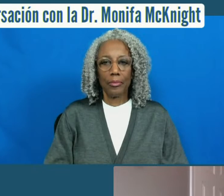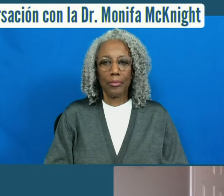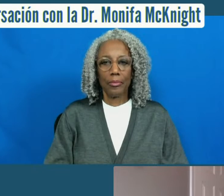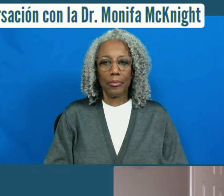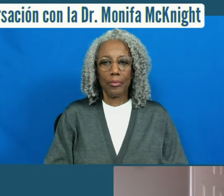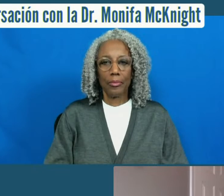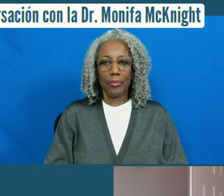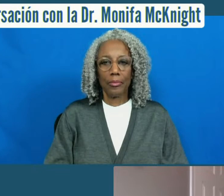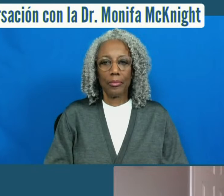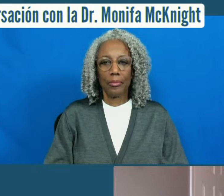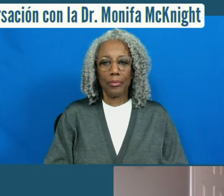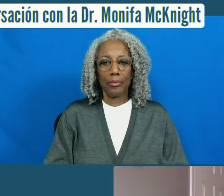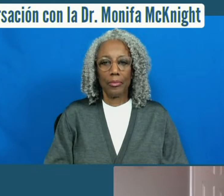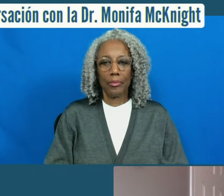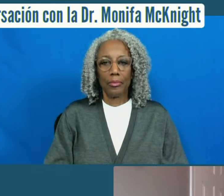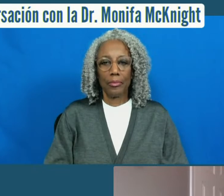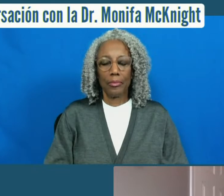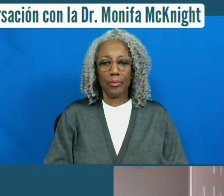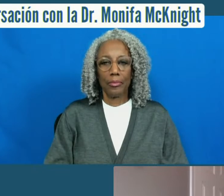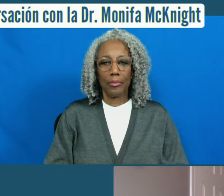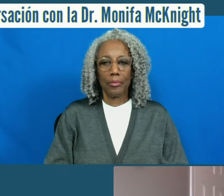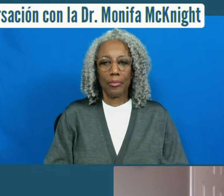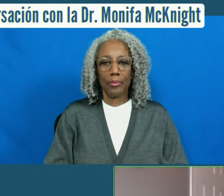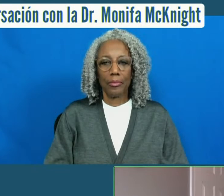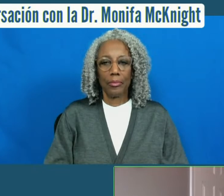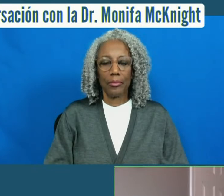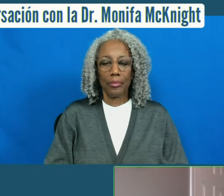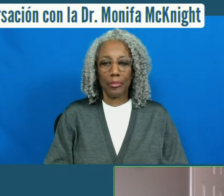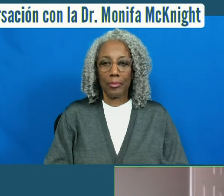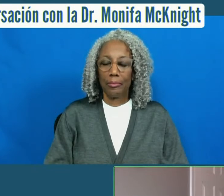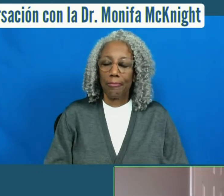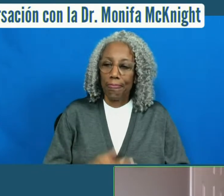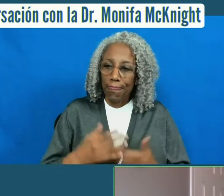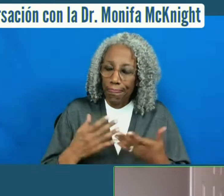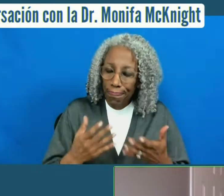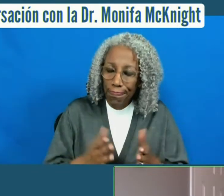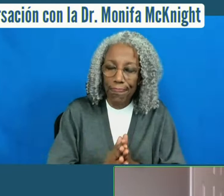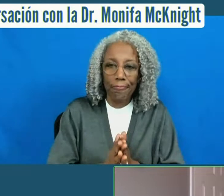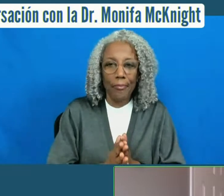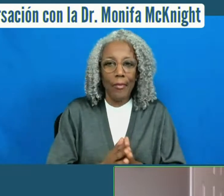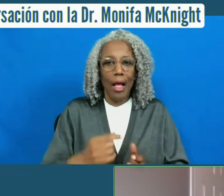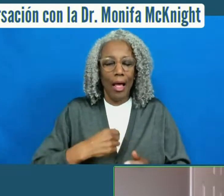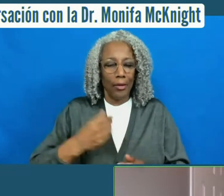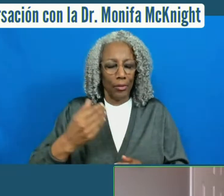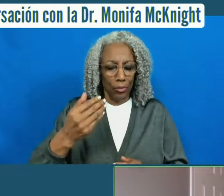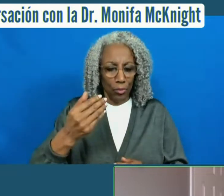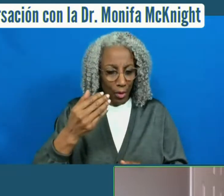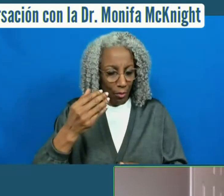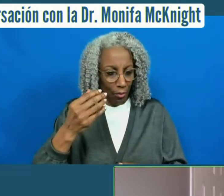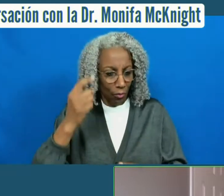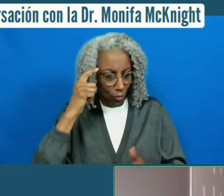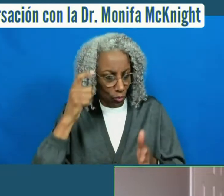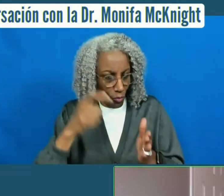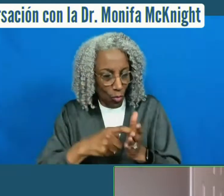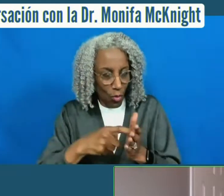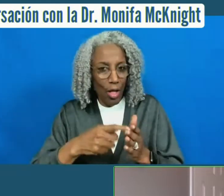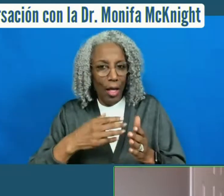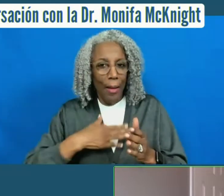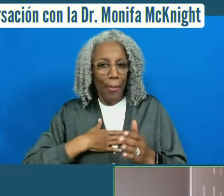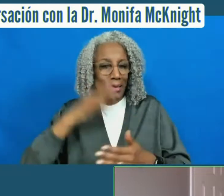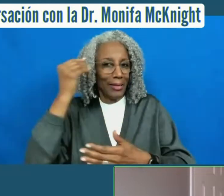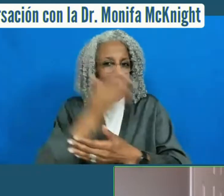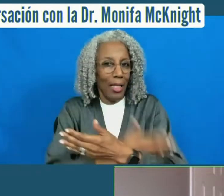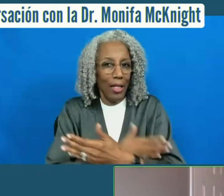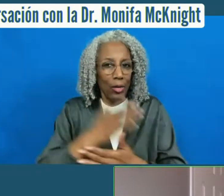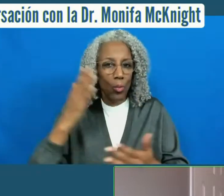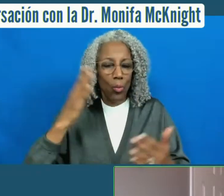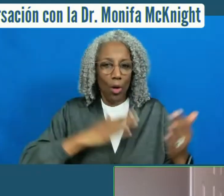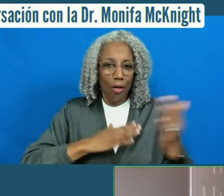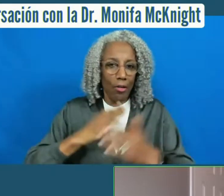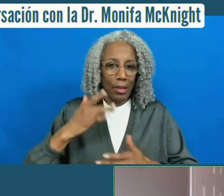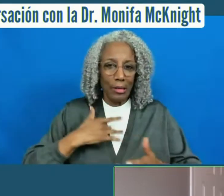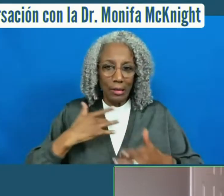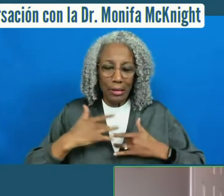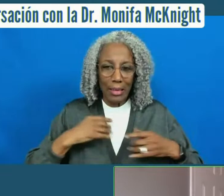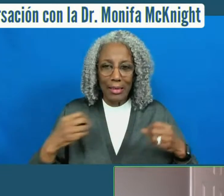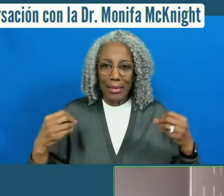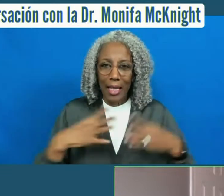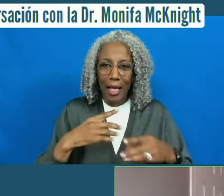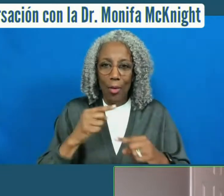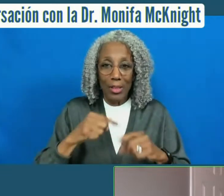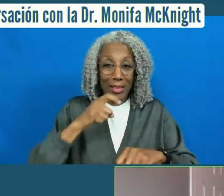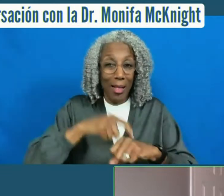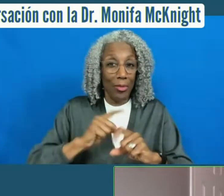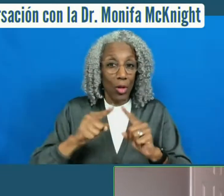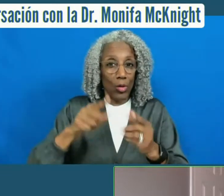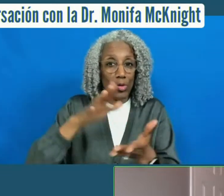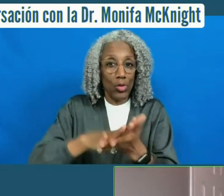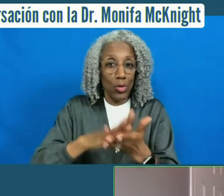Marella. Um I, uh I could tell